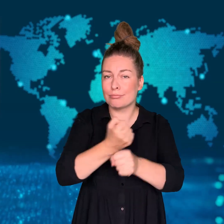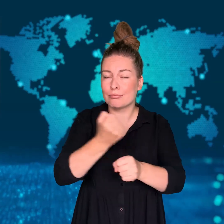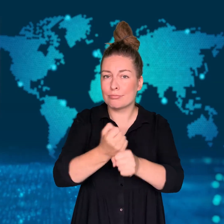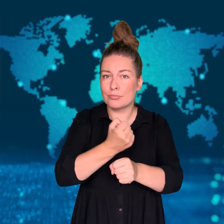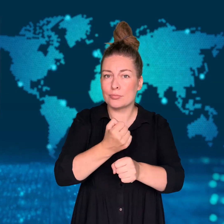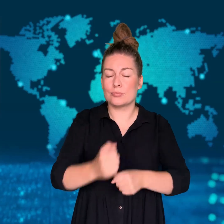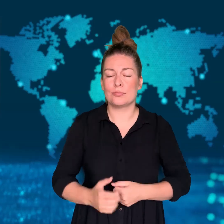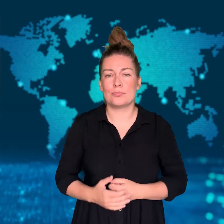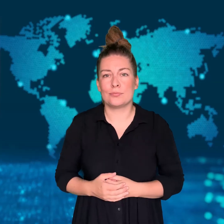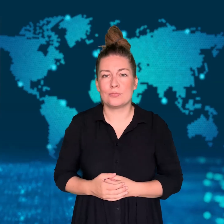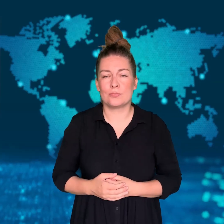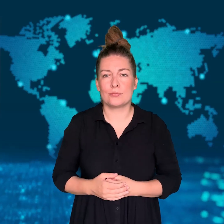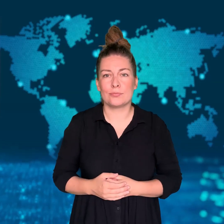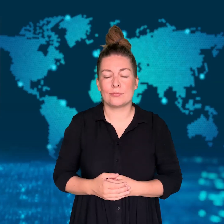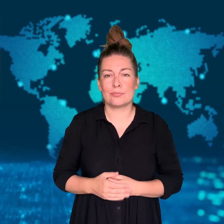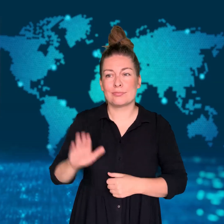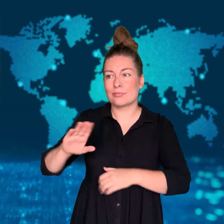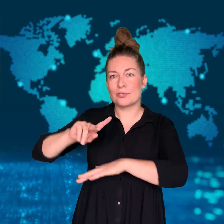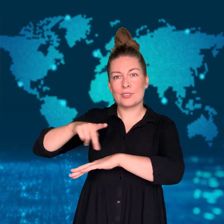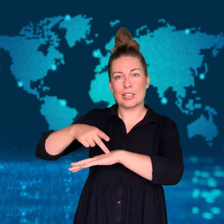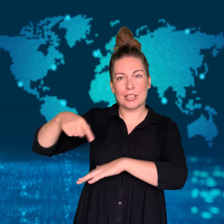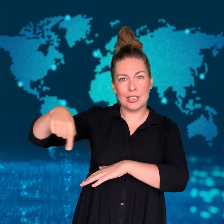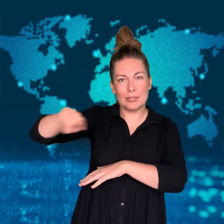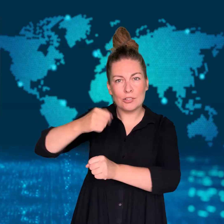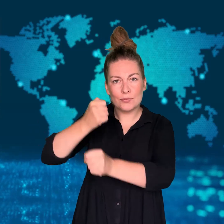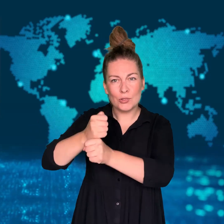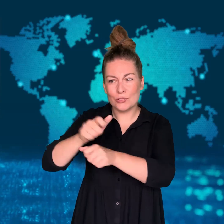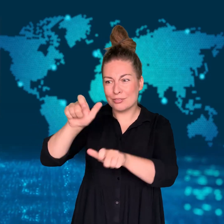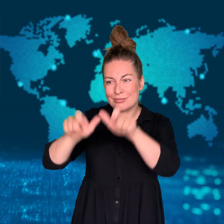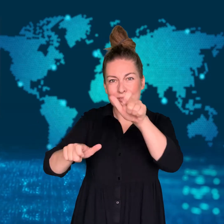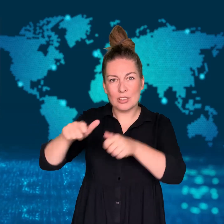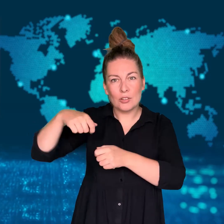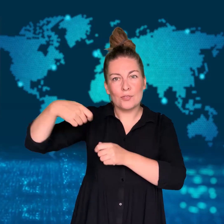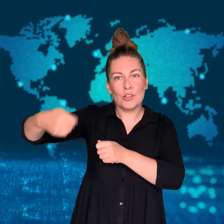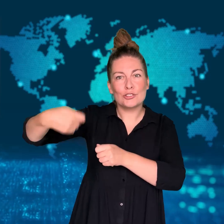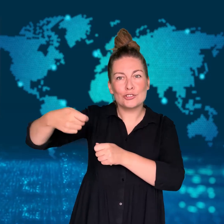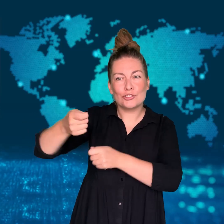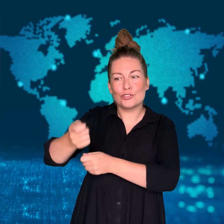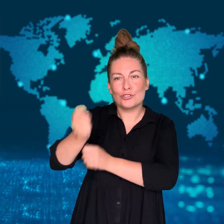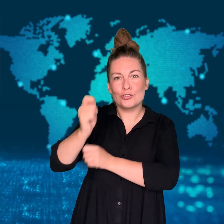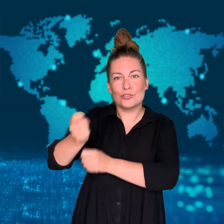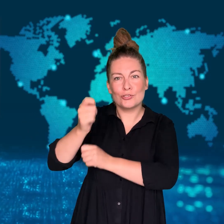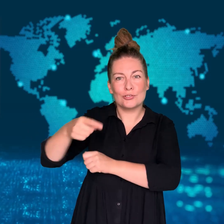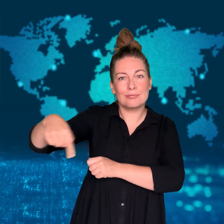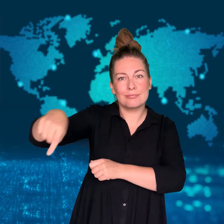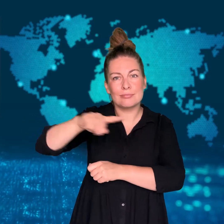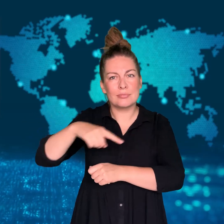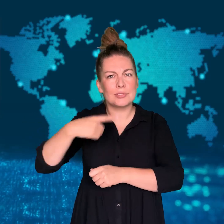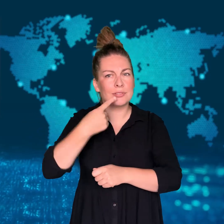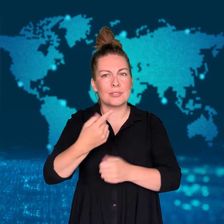Fishermen from the Philippines said that similar barriers have